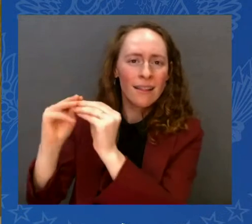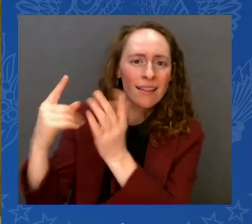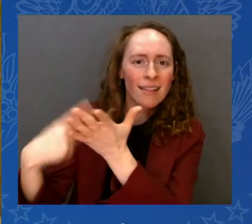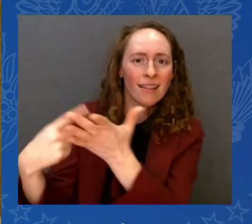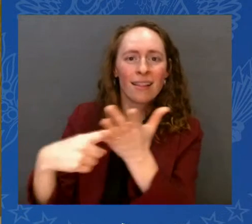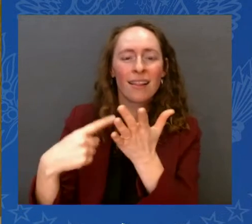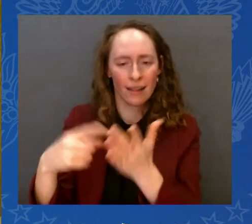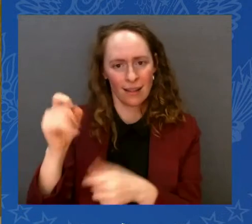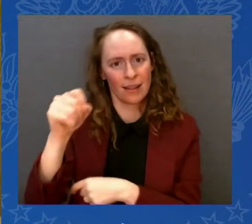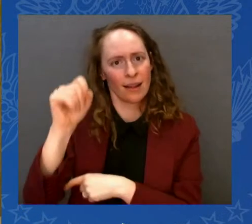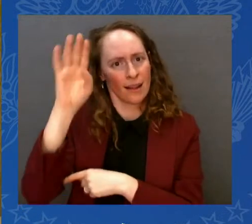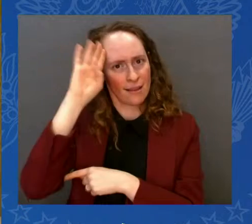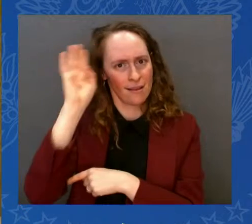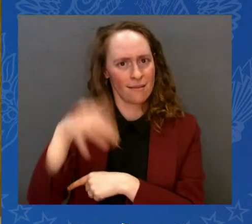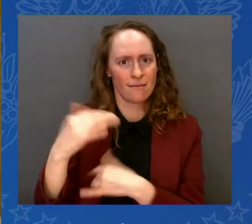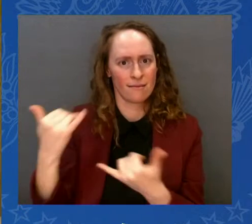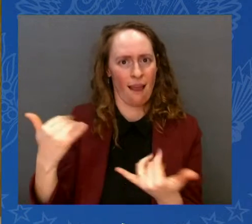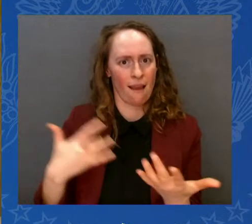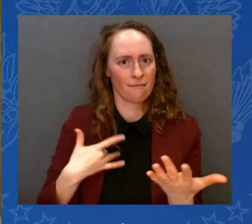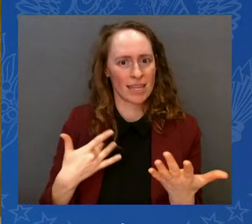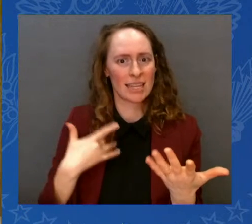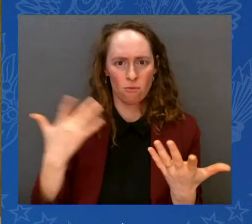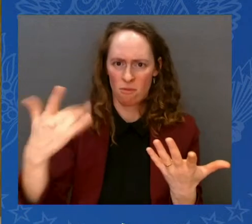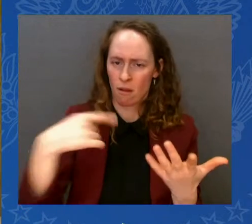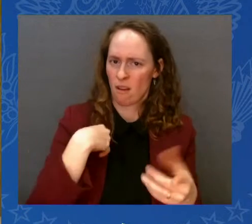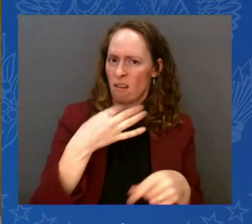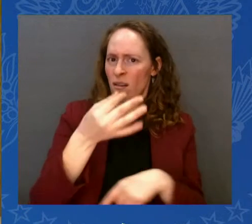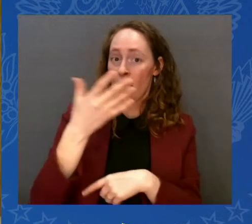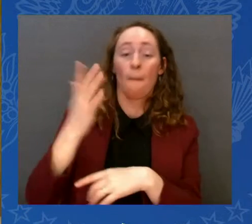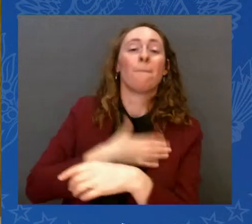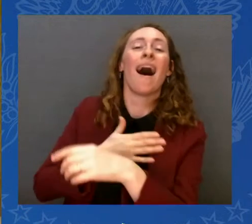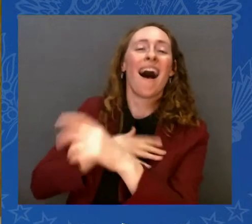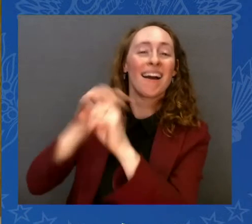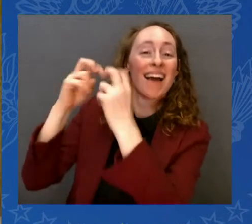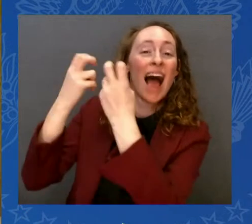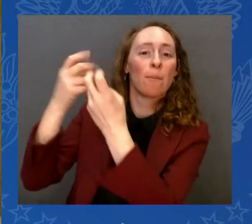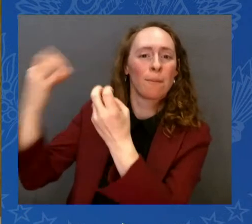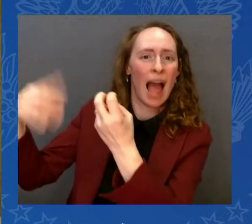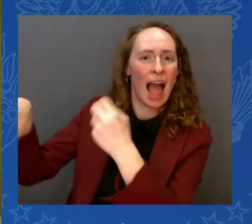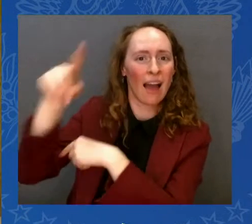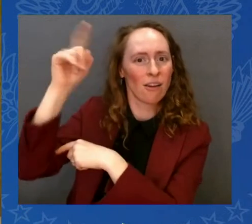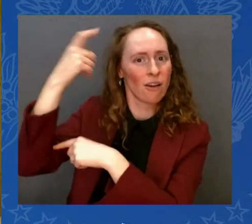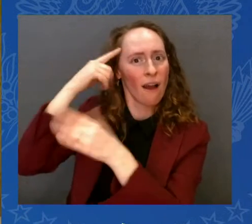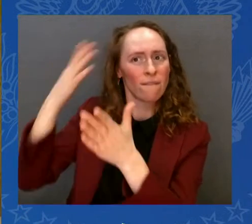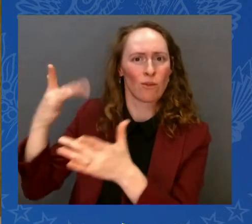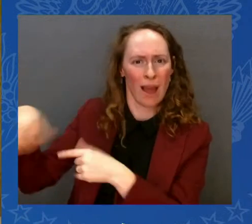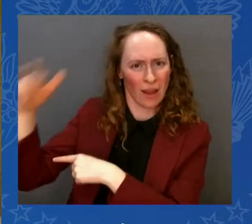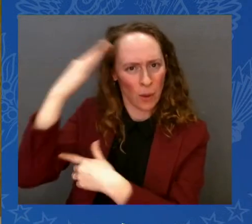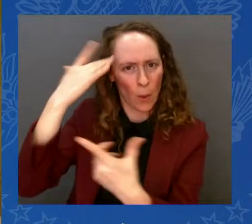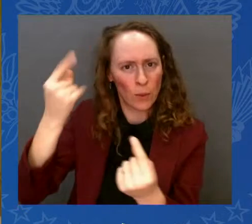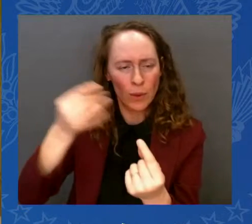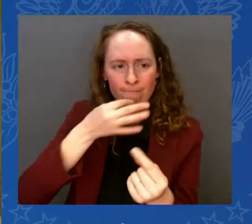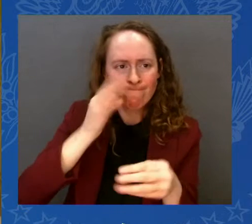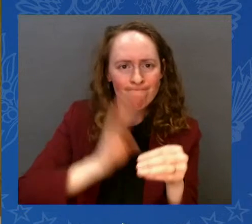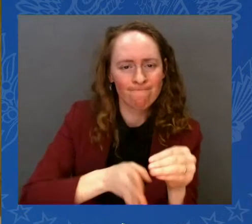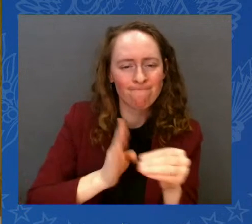And that's most of what we have to do now. It seems to me that when I came to office, to state the obvious, the pandemic was raging.